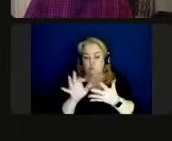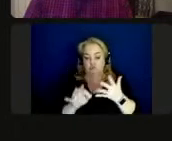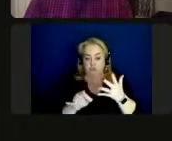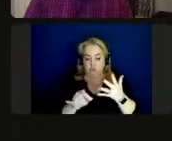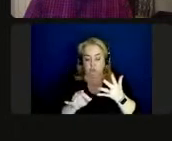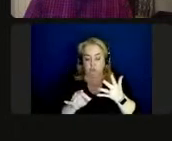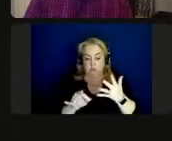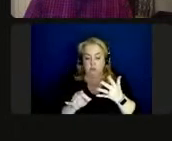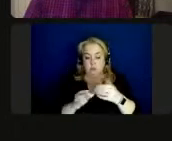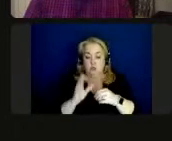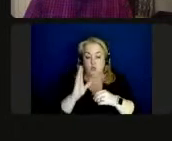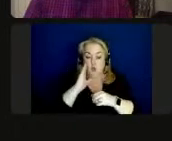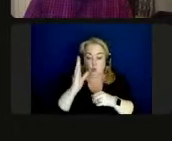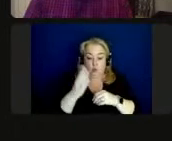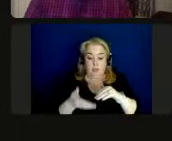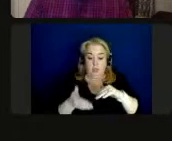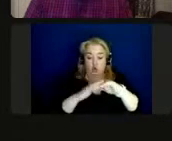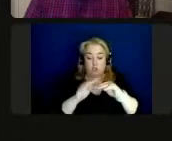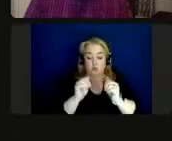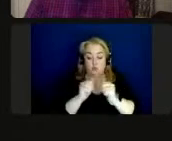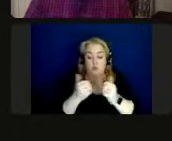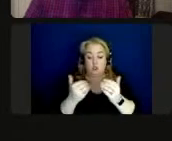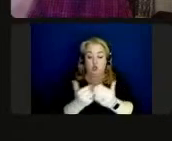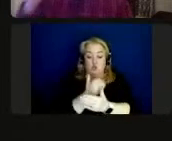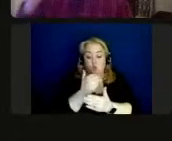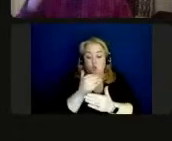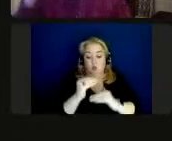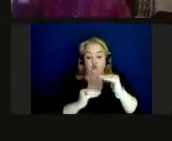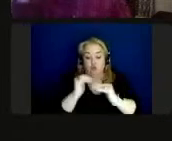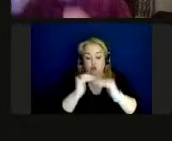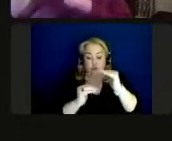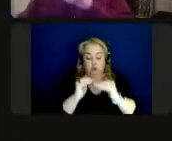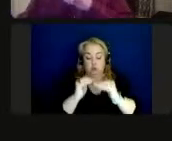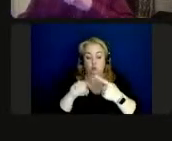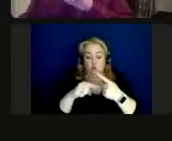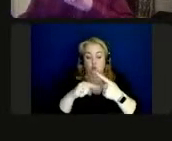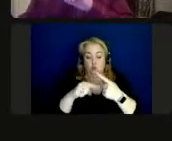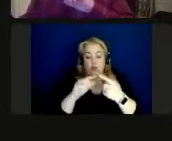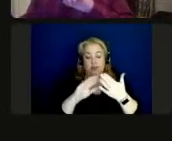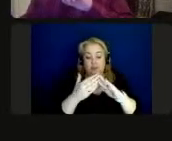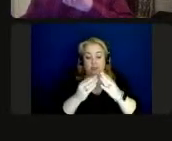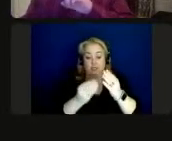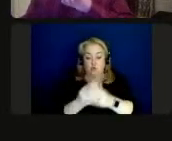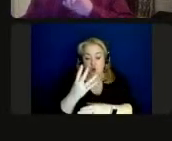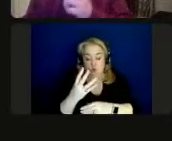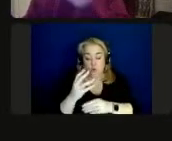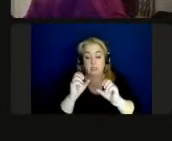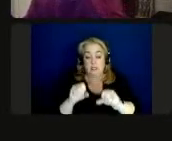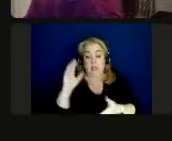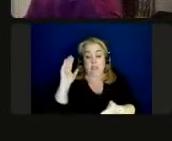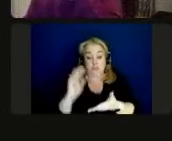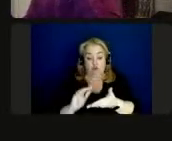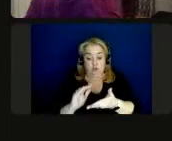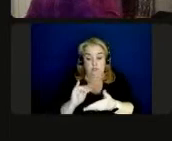OF T CY AND IT'S PREYGROWT DIERENT FROM THETHER